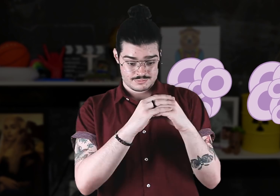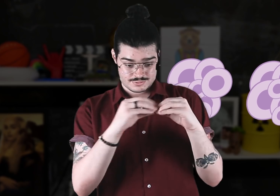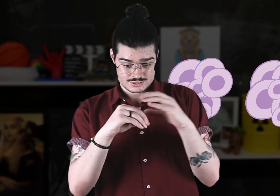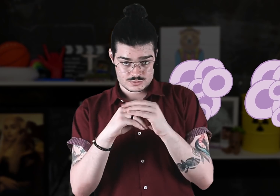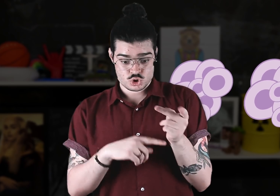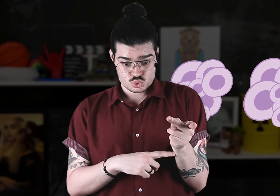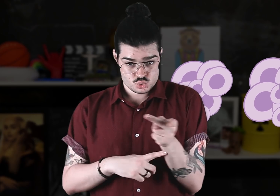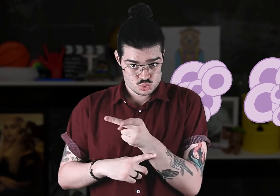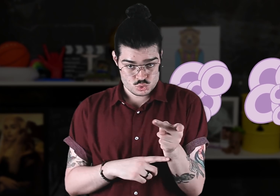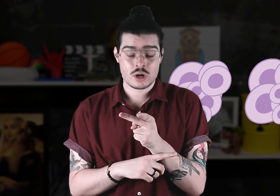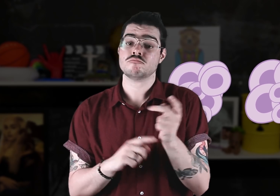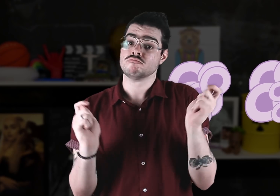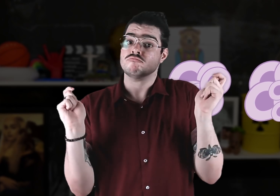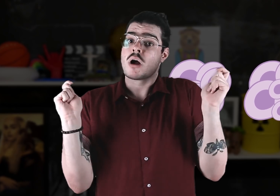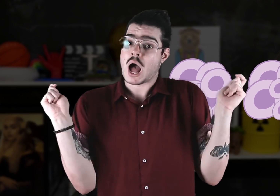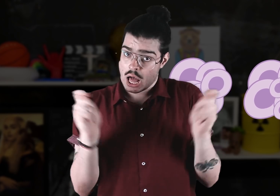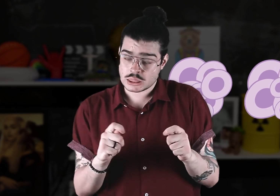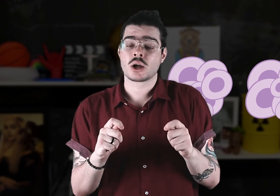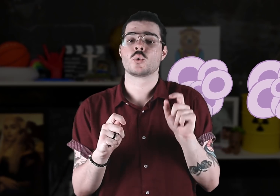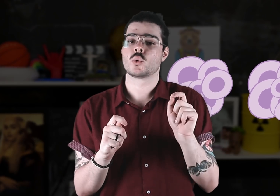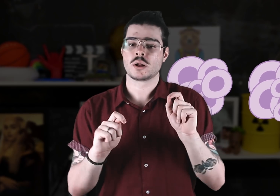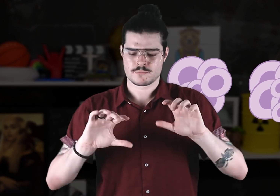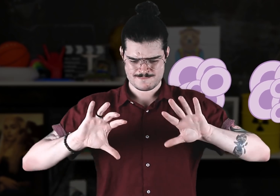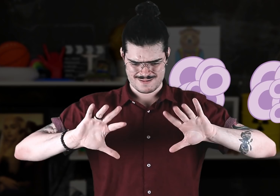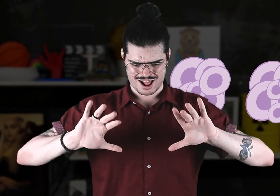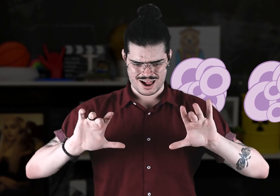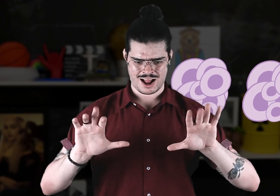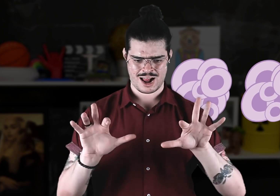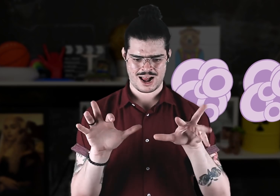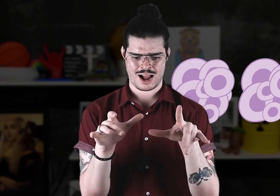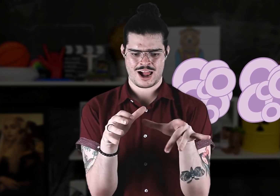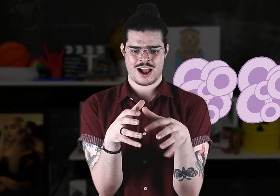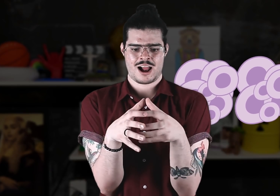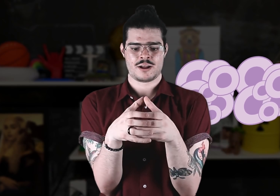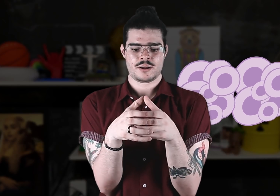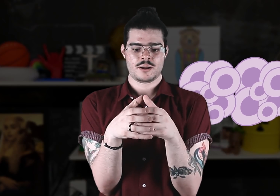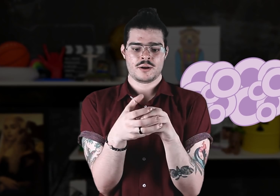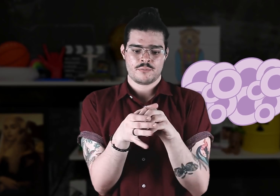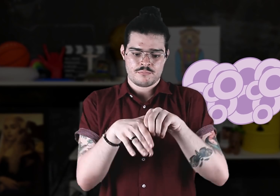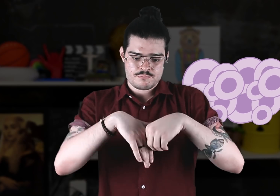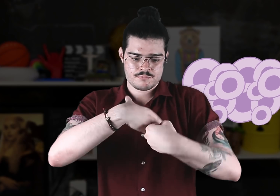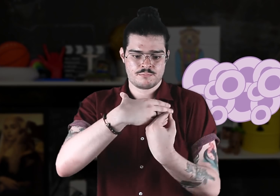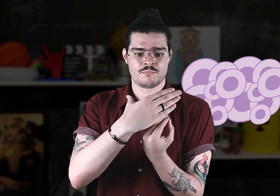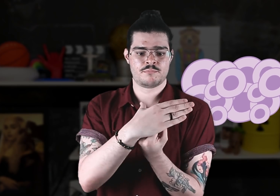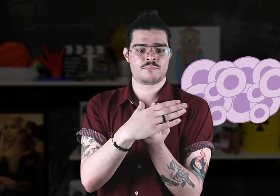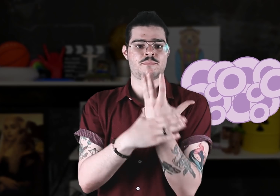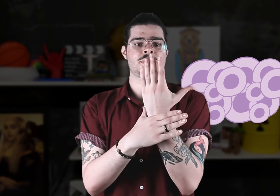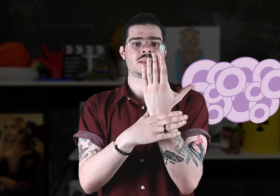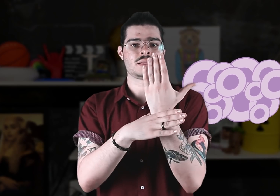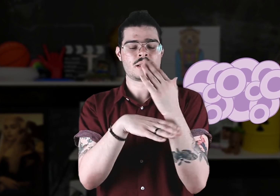which are capable of forming ...